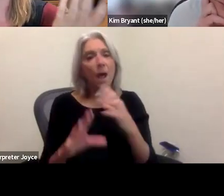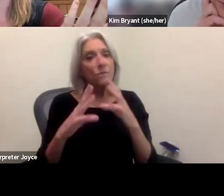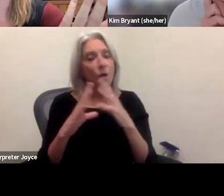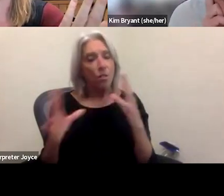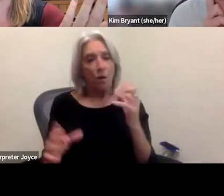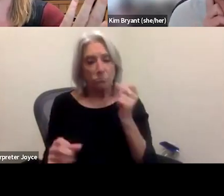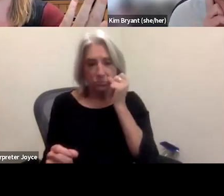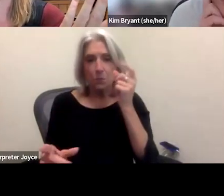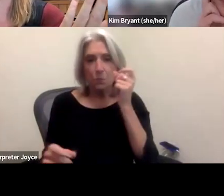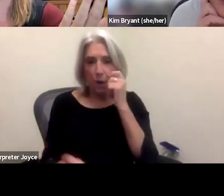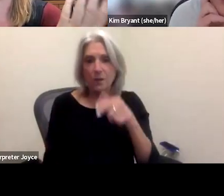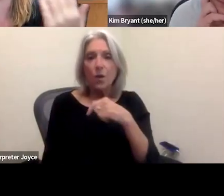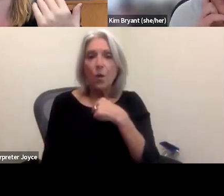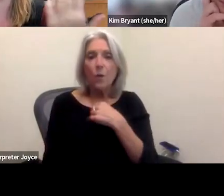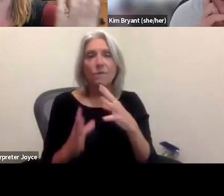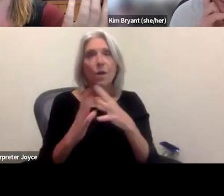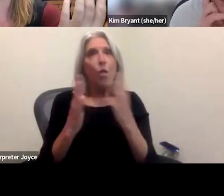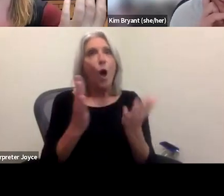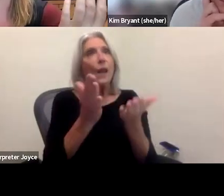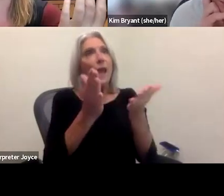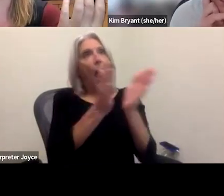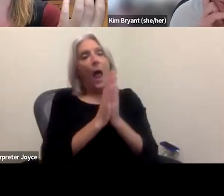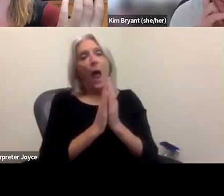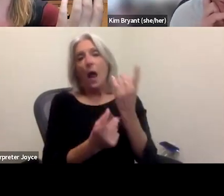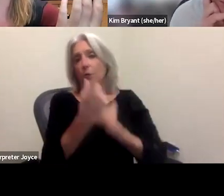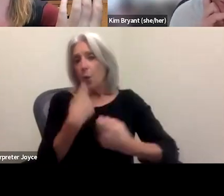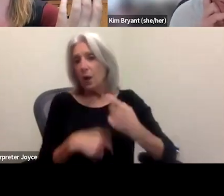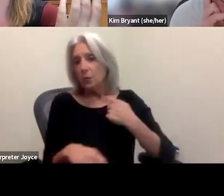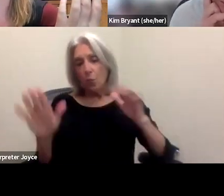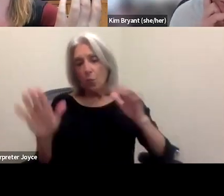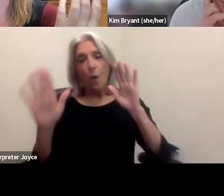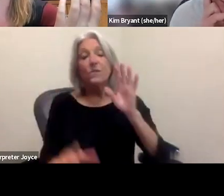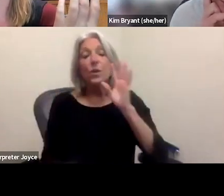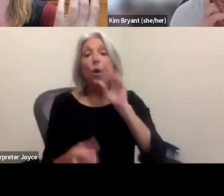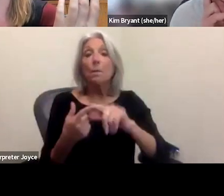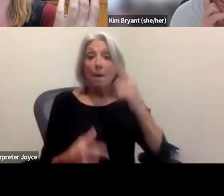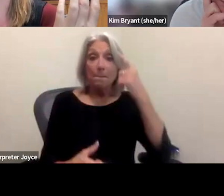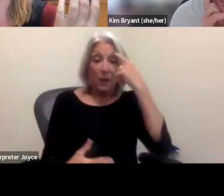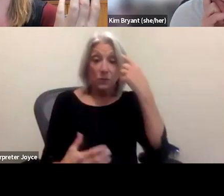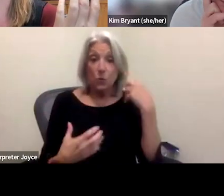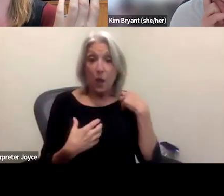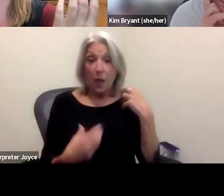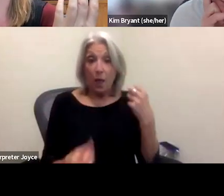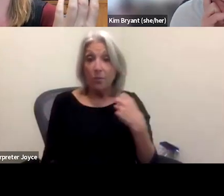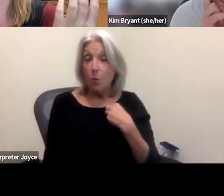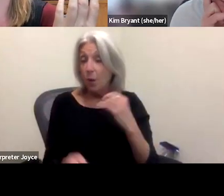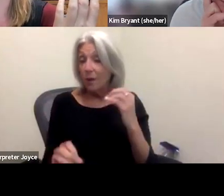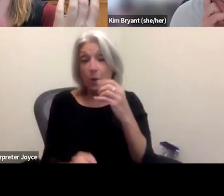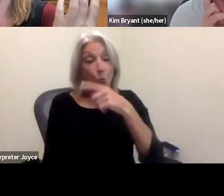We get really excellent questions. There's a huge focus on mental health concerns. Even when we don't have anyone in the group who says,